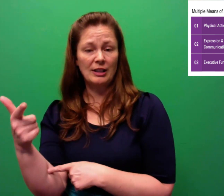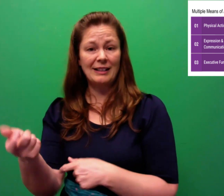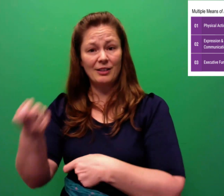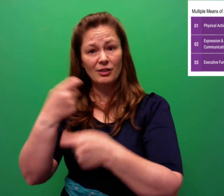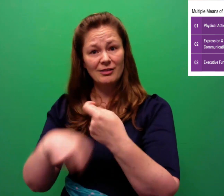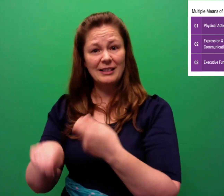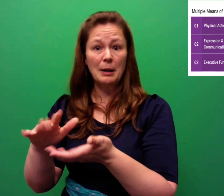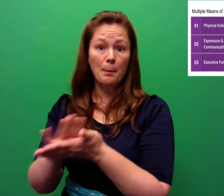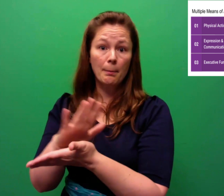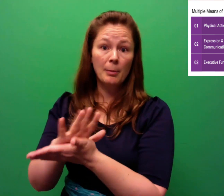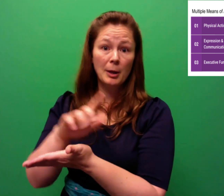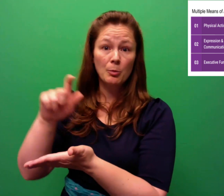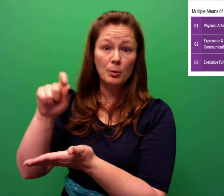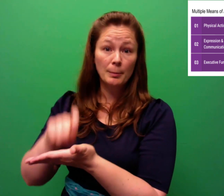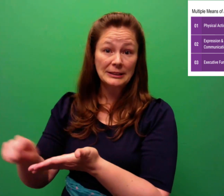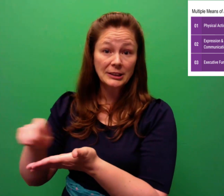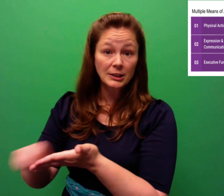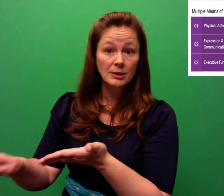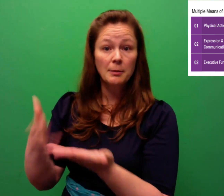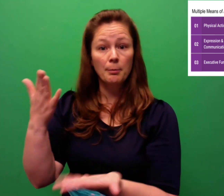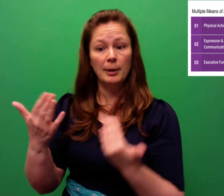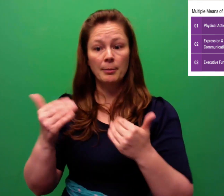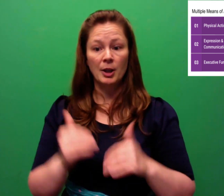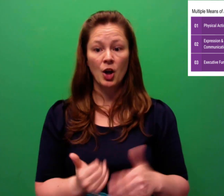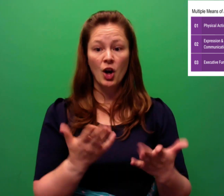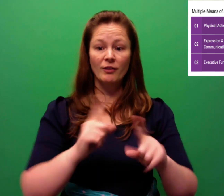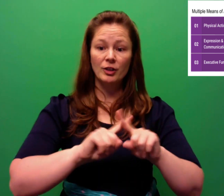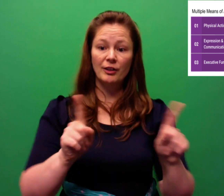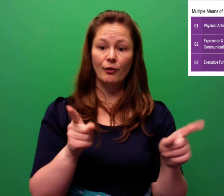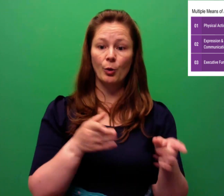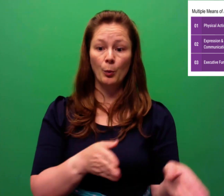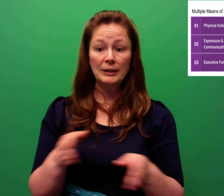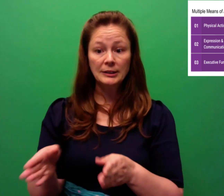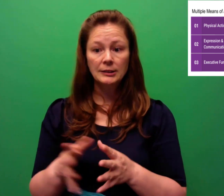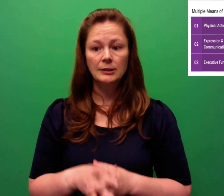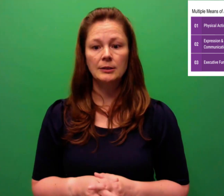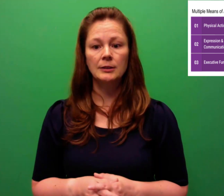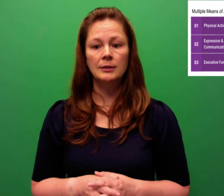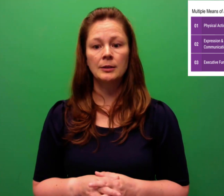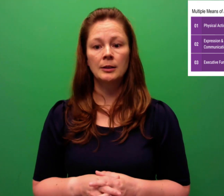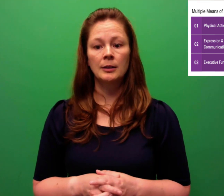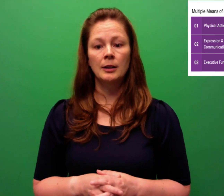offering alternatives to paper and pencil responses such as typing or voice